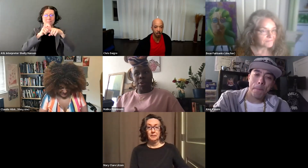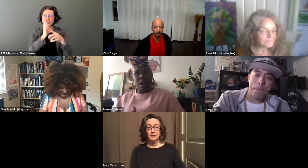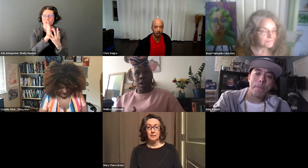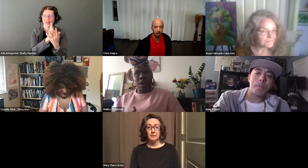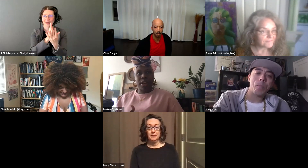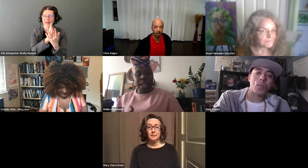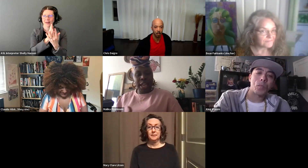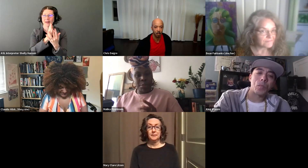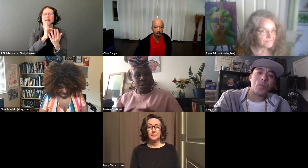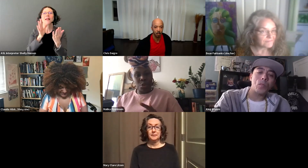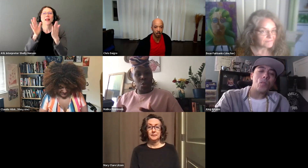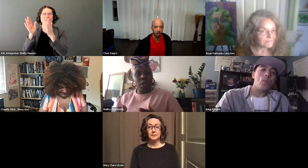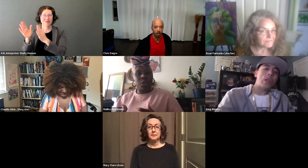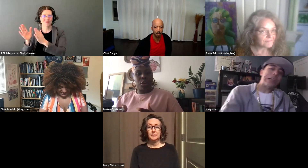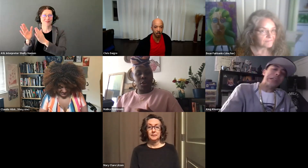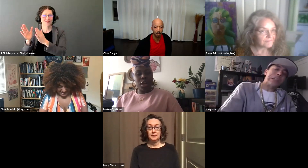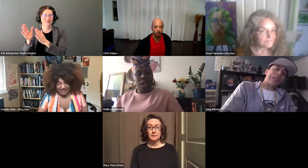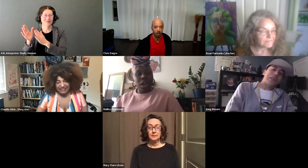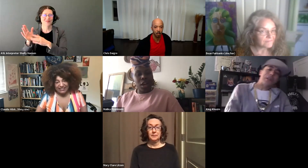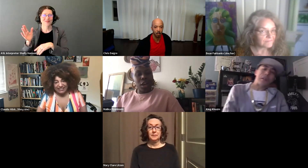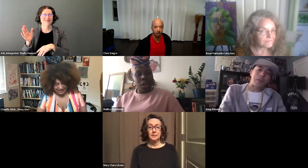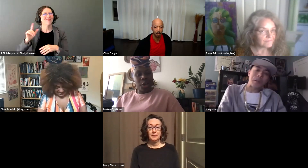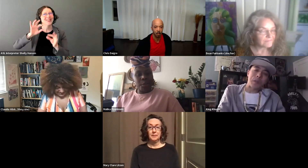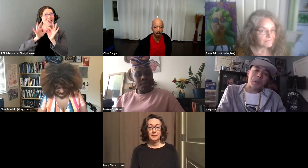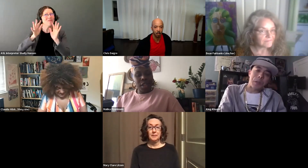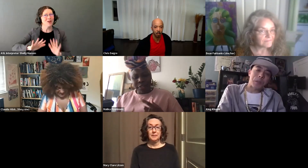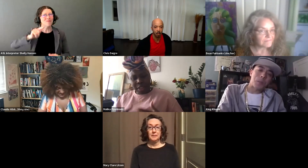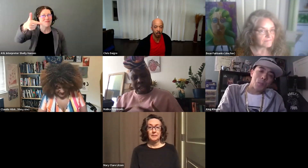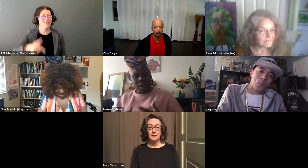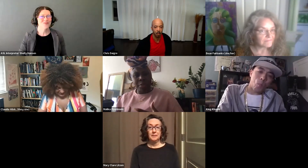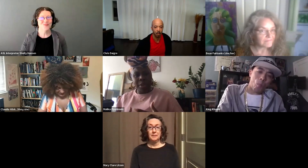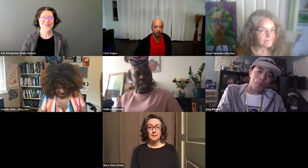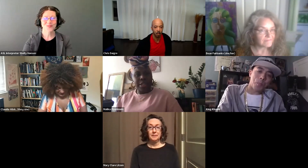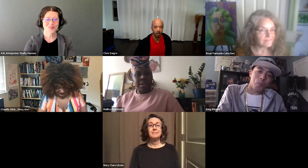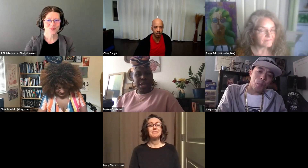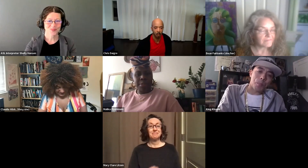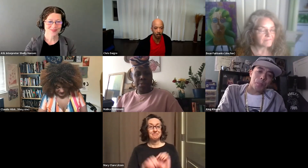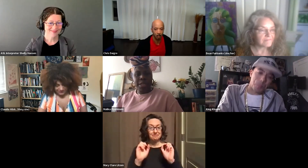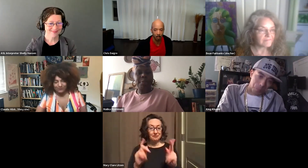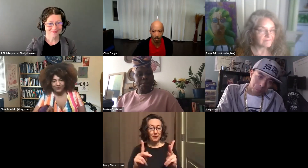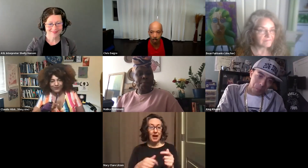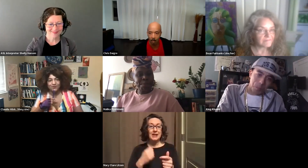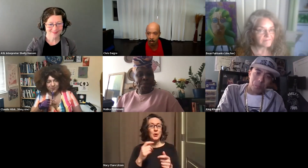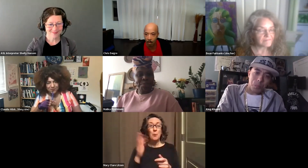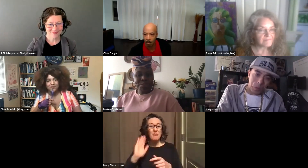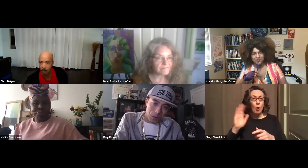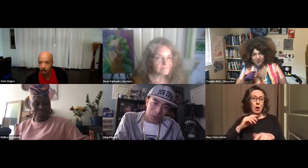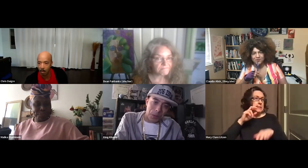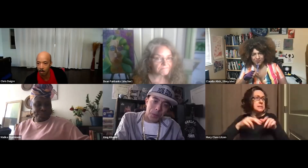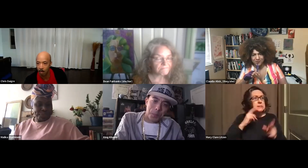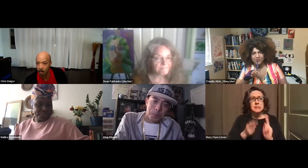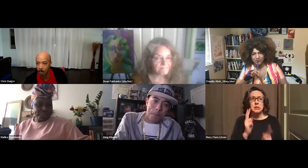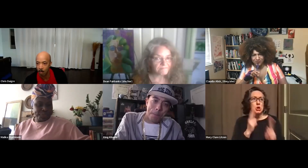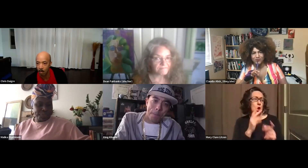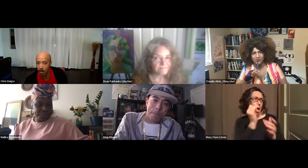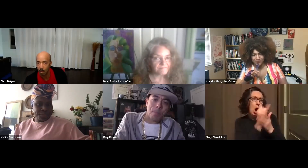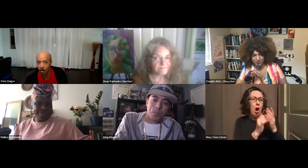And it made me jump off the hamster wheel of what art making can sometimes be about.